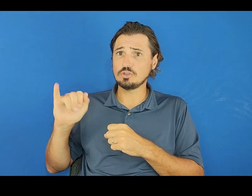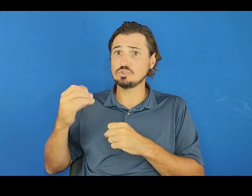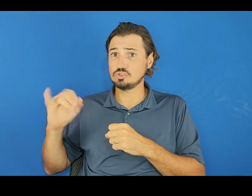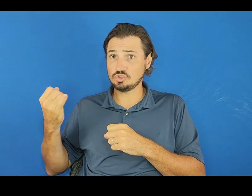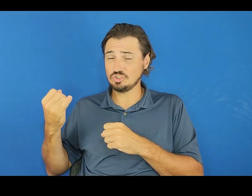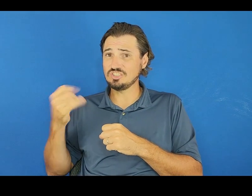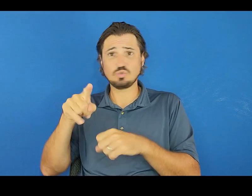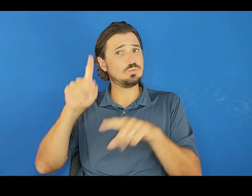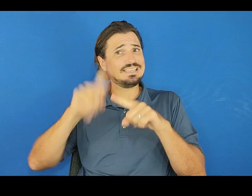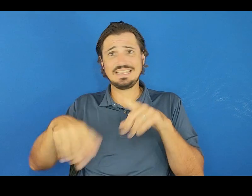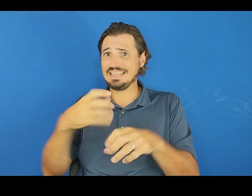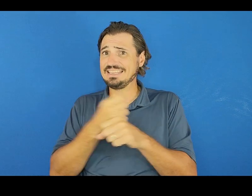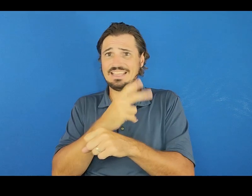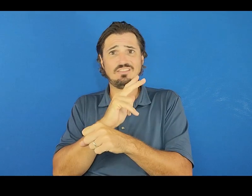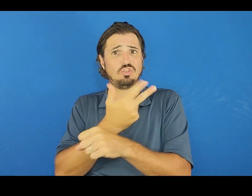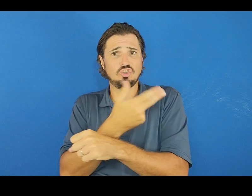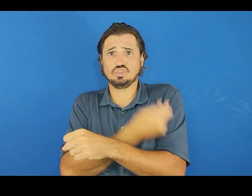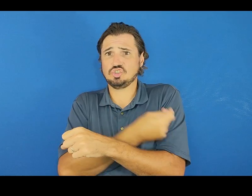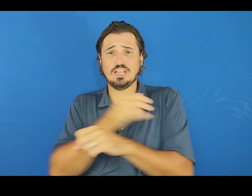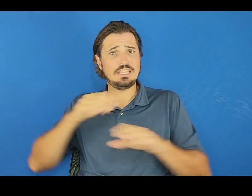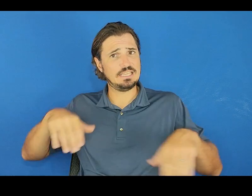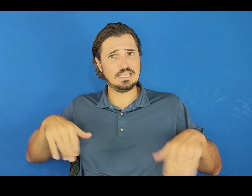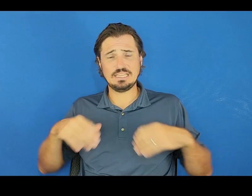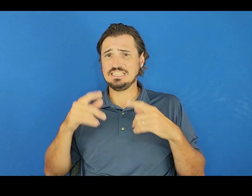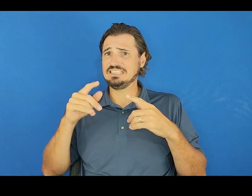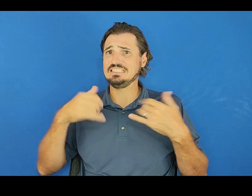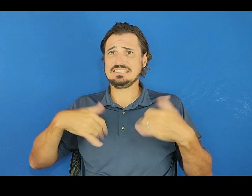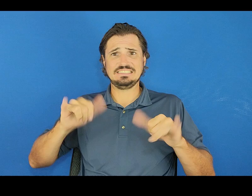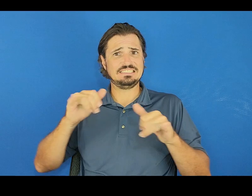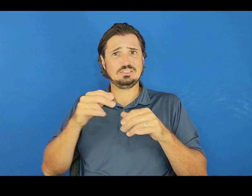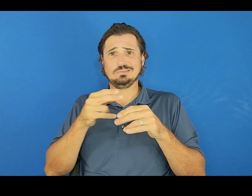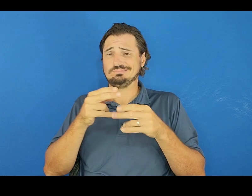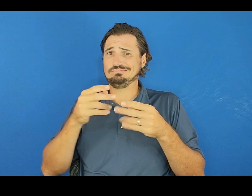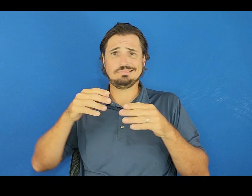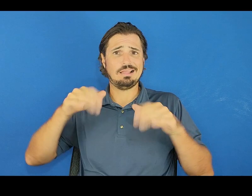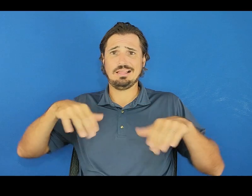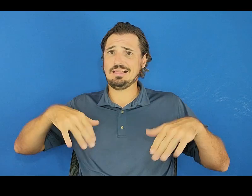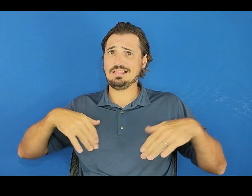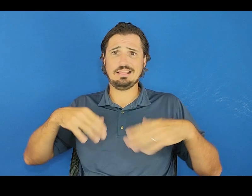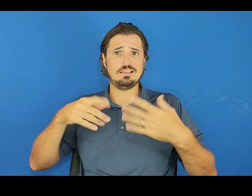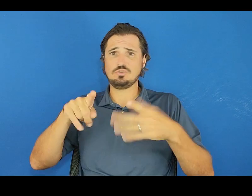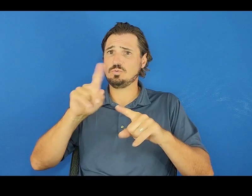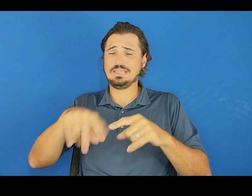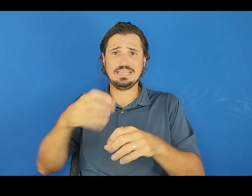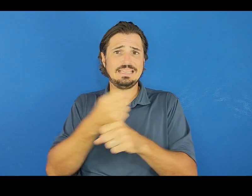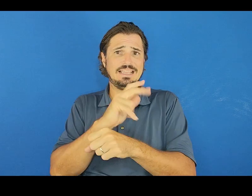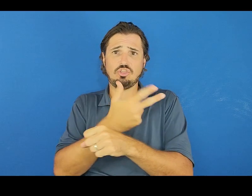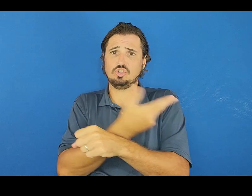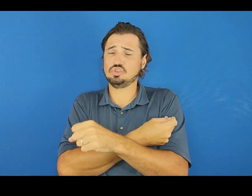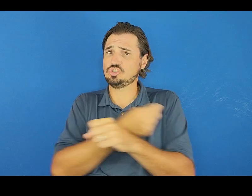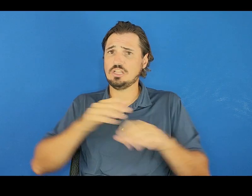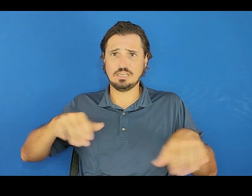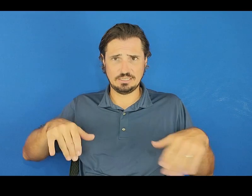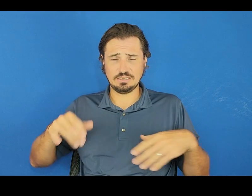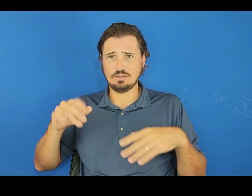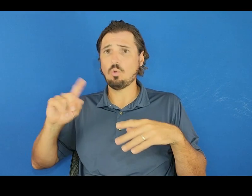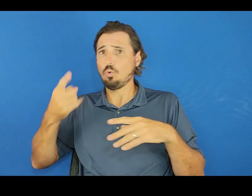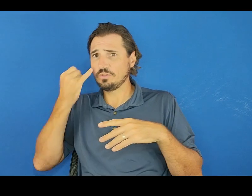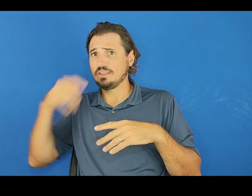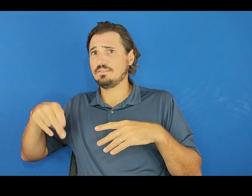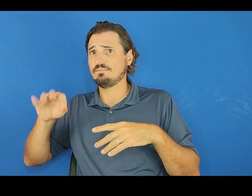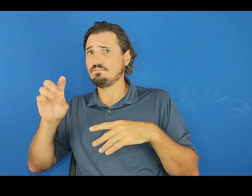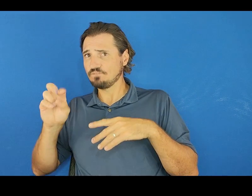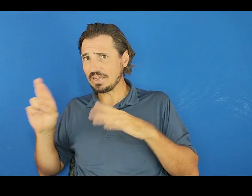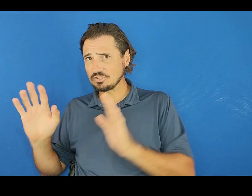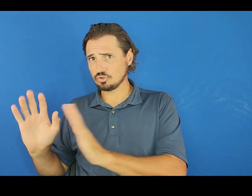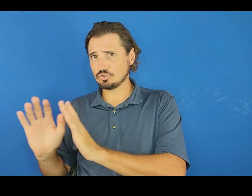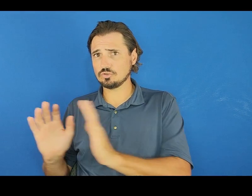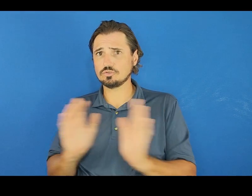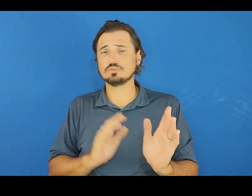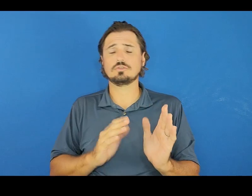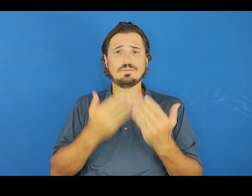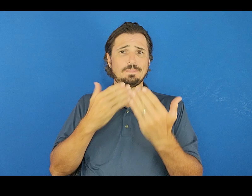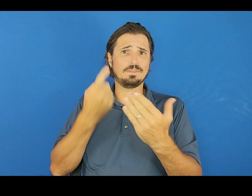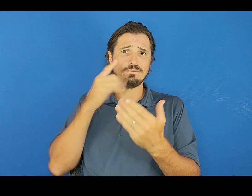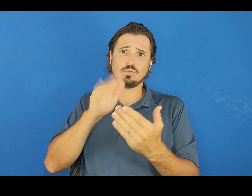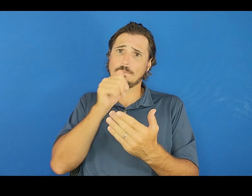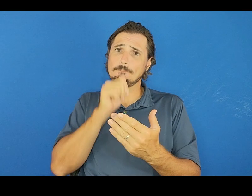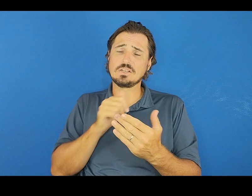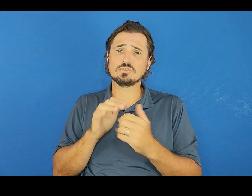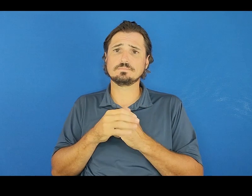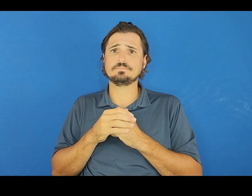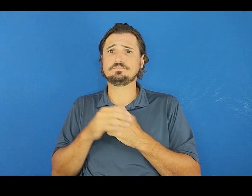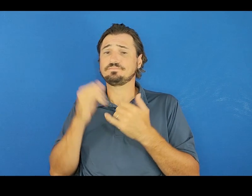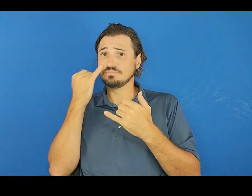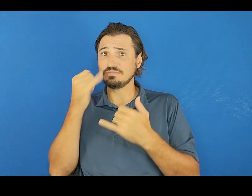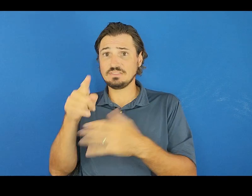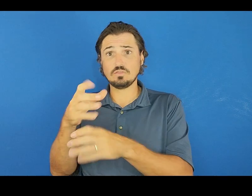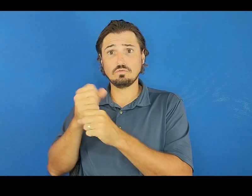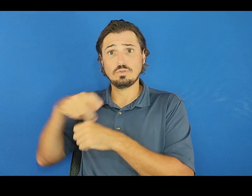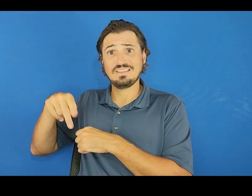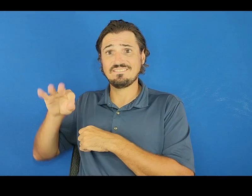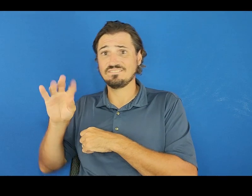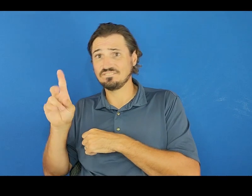or Johnson and Johnson vaccines, boosters are not yet available. It’s too soon to schedule or get a booster, but we will update you as the process moves forward. Mahalo for your patience.